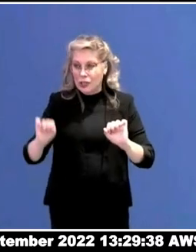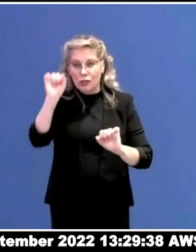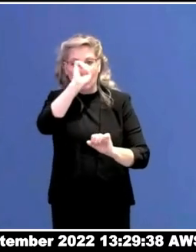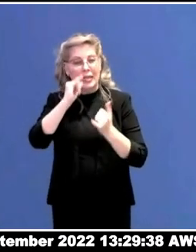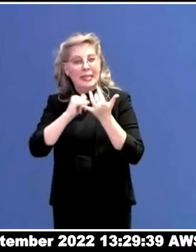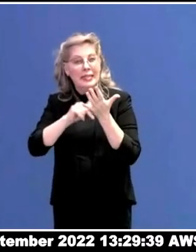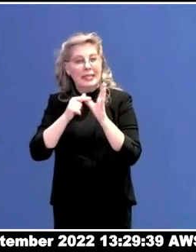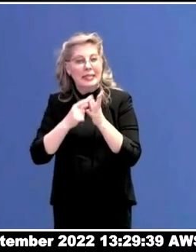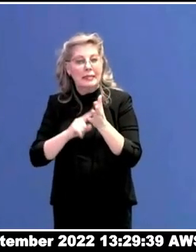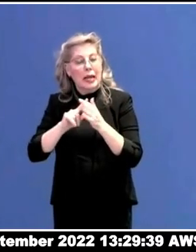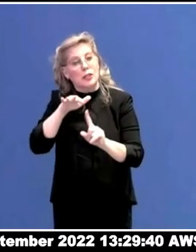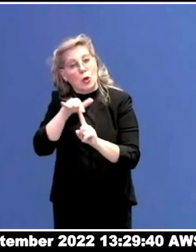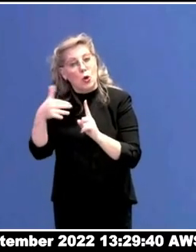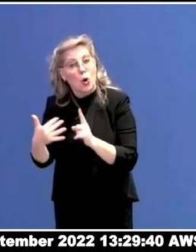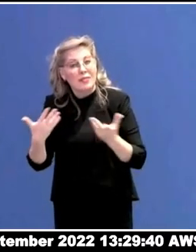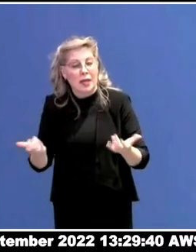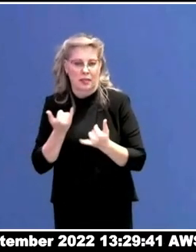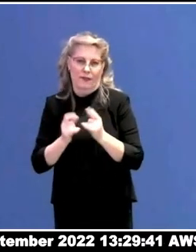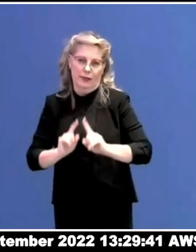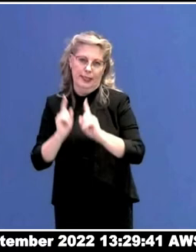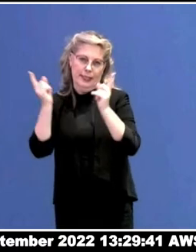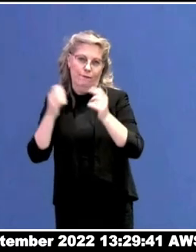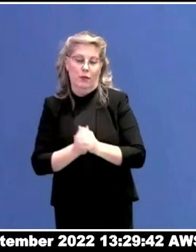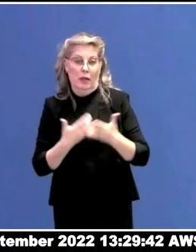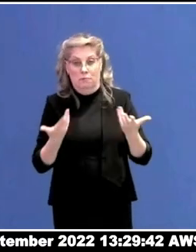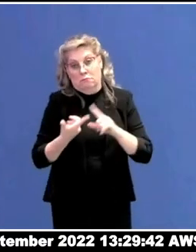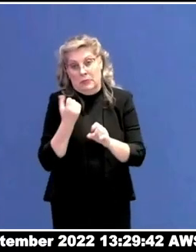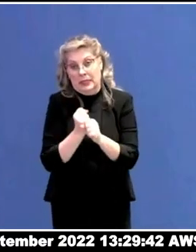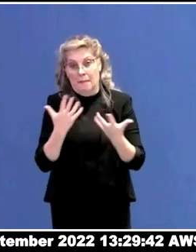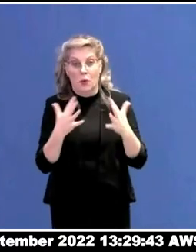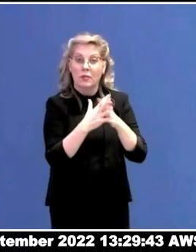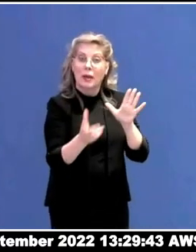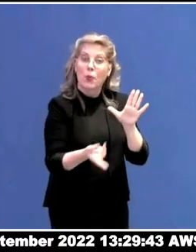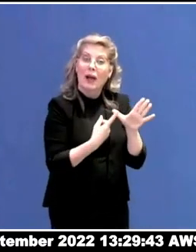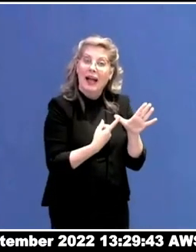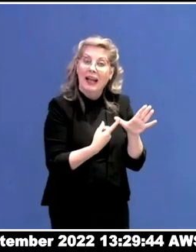You know, if you take a state like Western Australia, where you have, you know, a severe